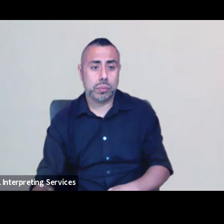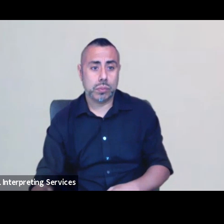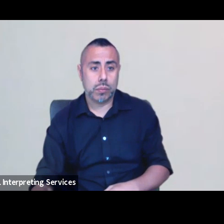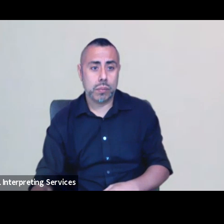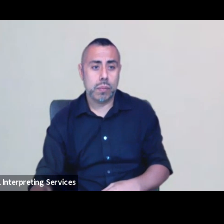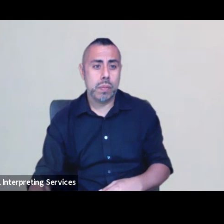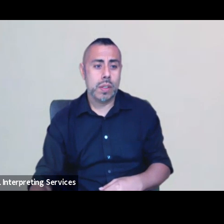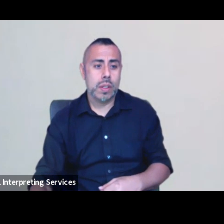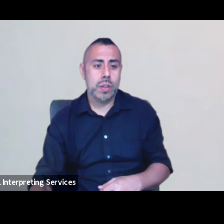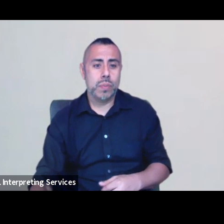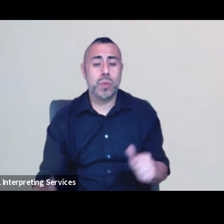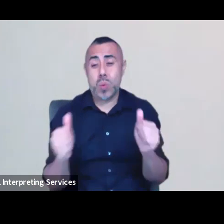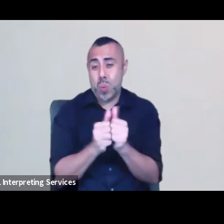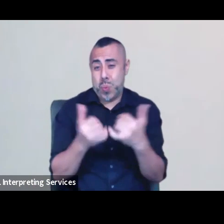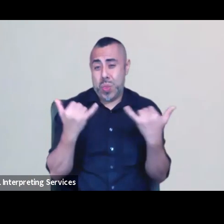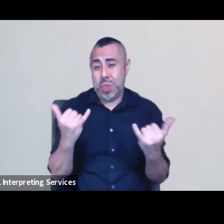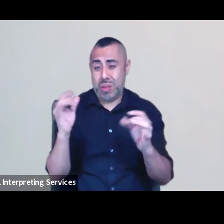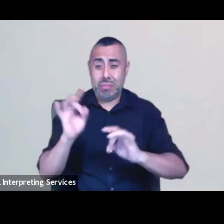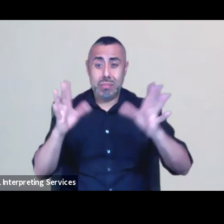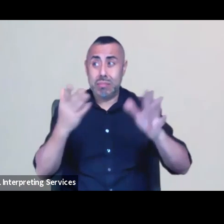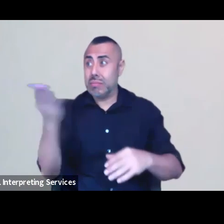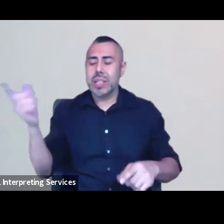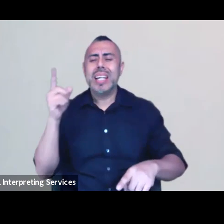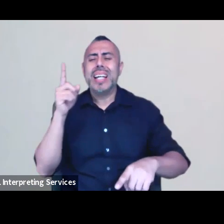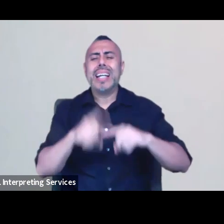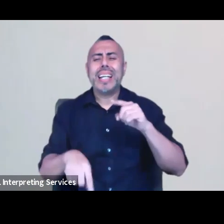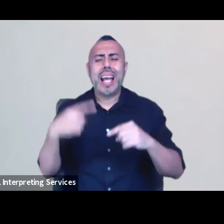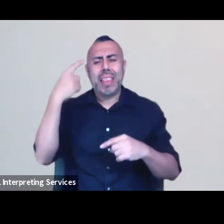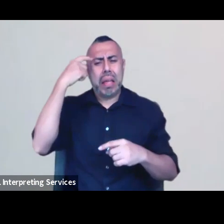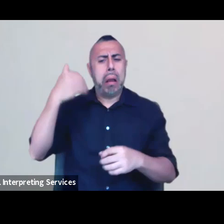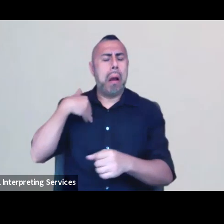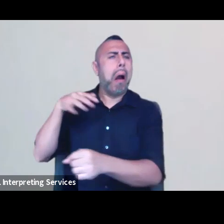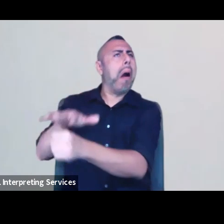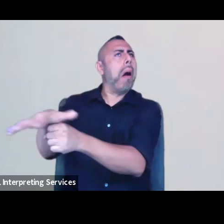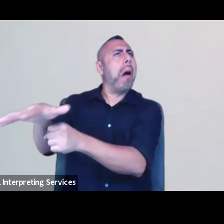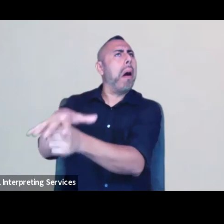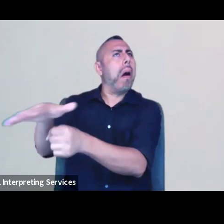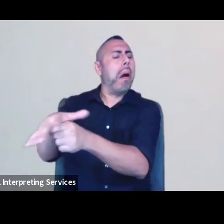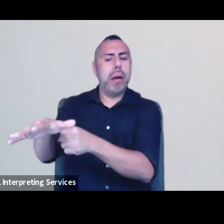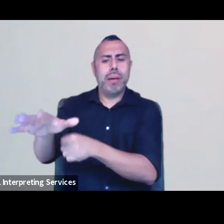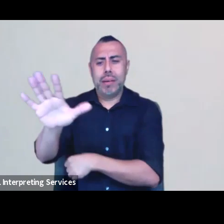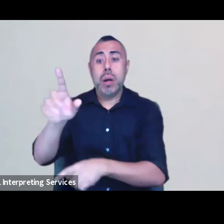but we do need to be asking, what is enough? And make sure that we share resources,